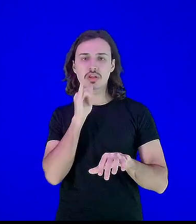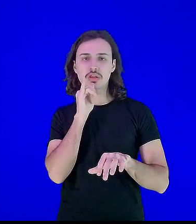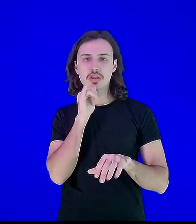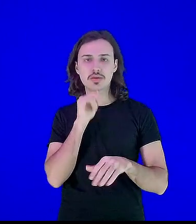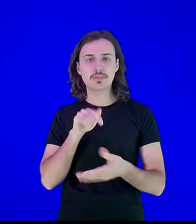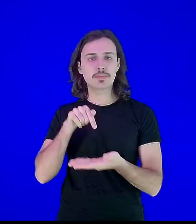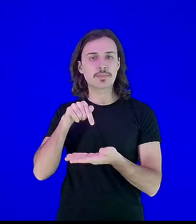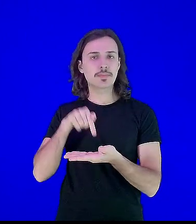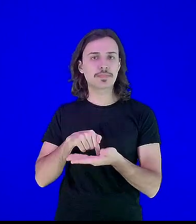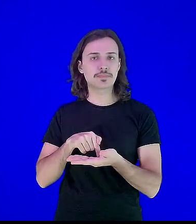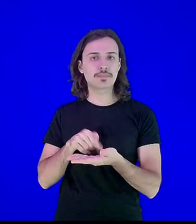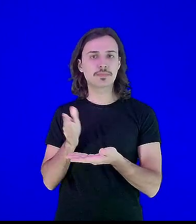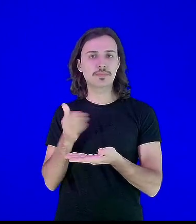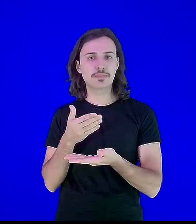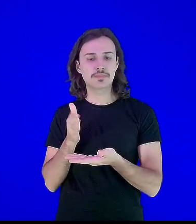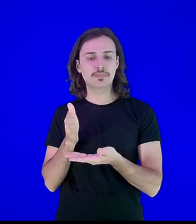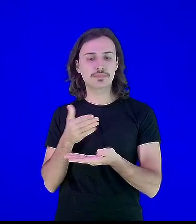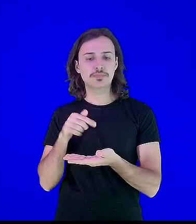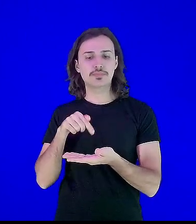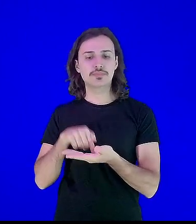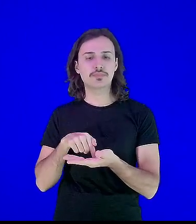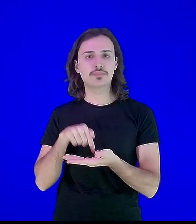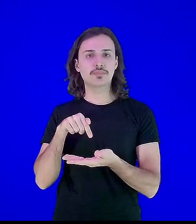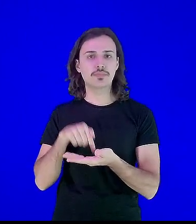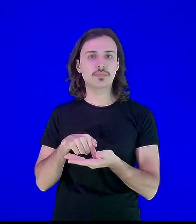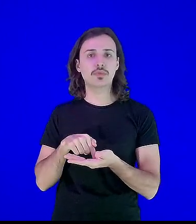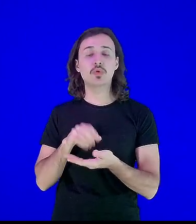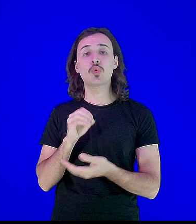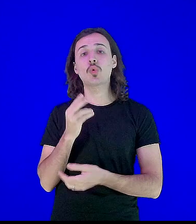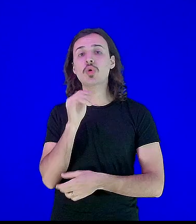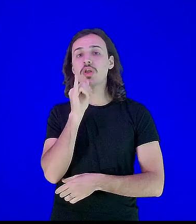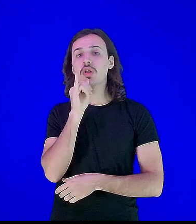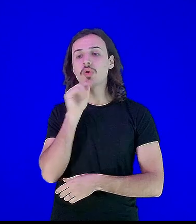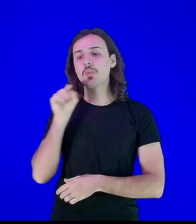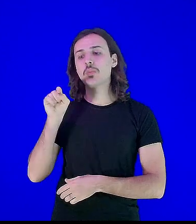if I press dot or exclamation mark